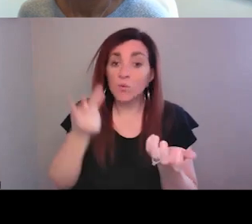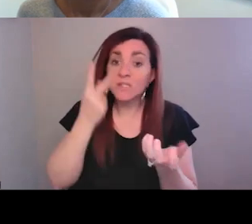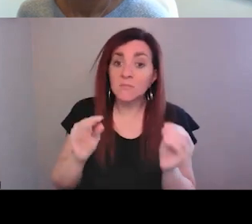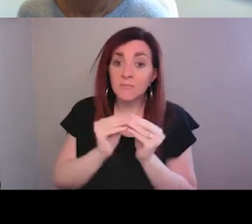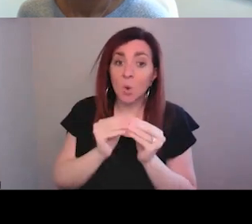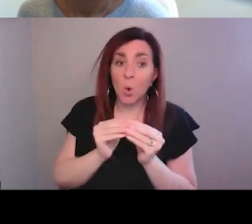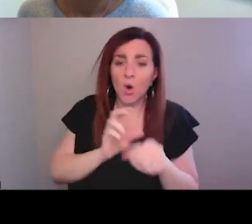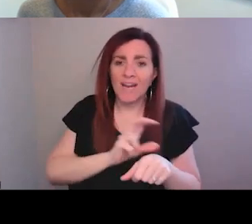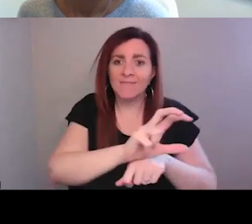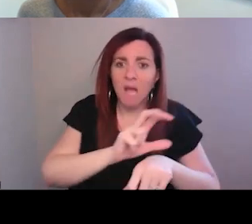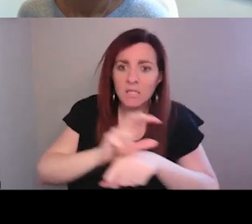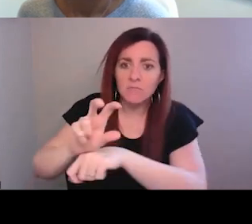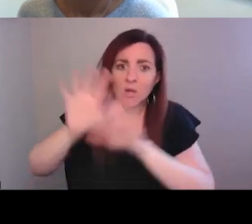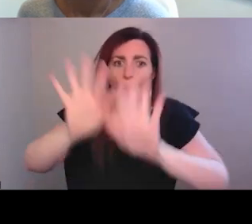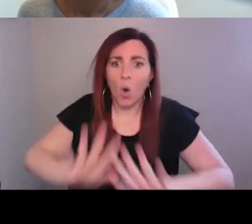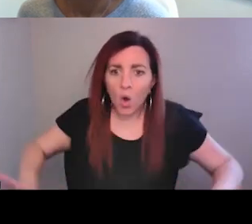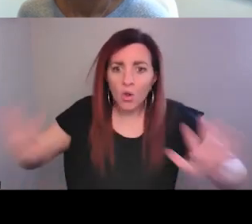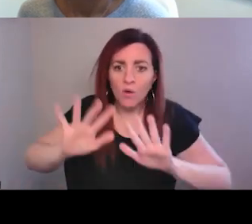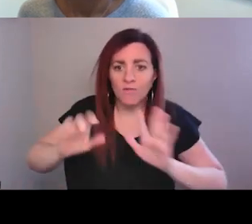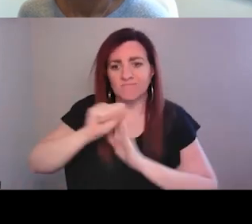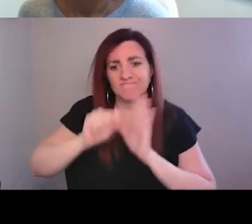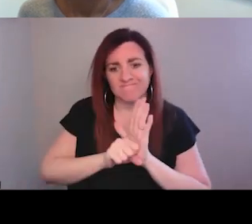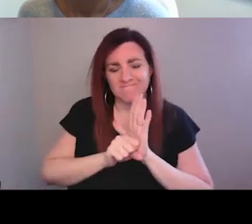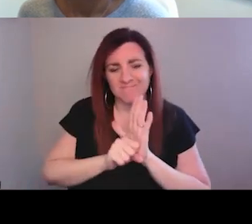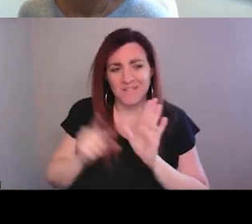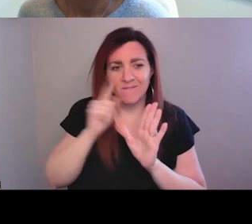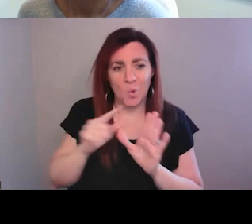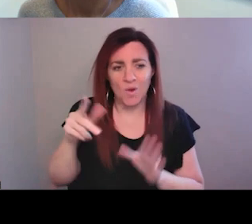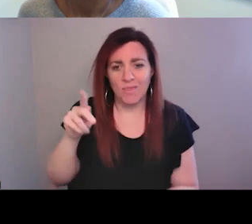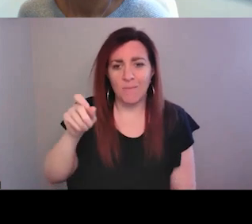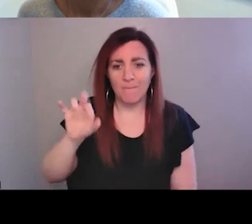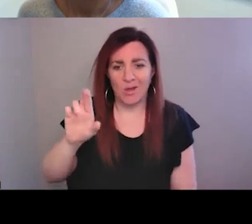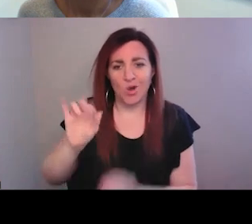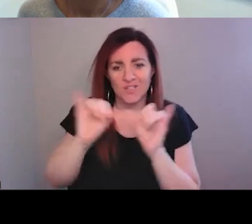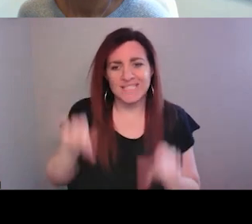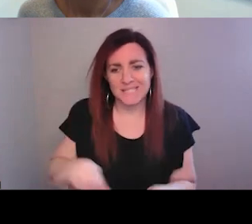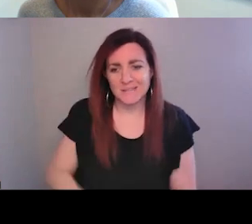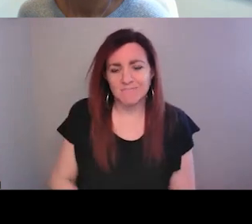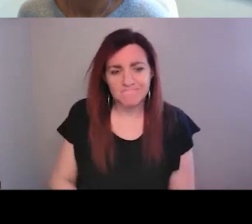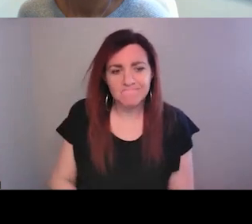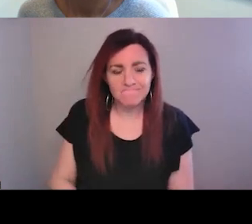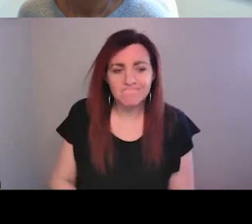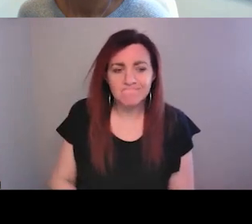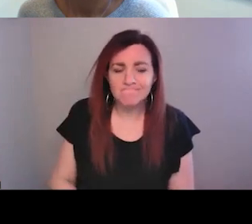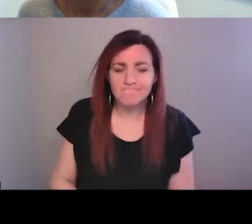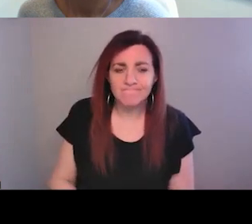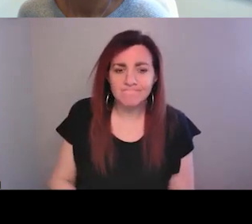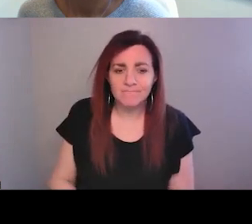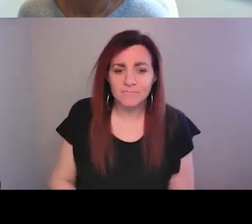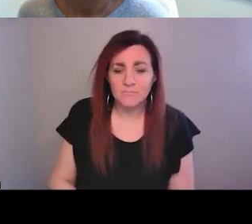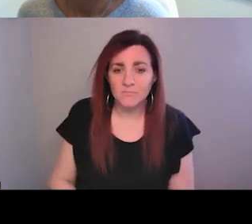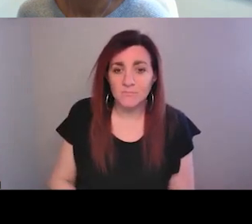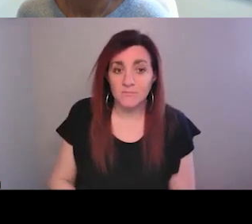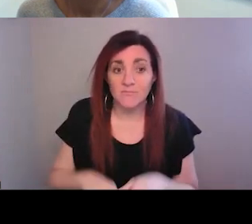STAY WITH THE ENTIRE PAYER SYSTEM. ALSO, WANT TO SEE MORE WANTS WITH